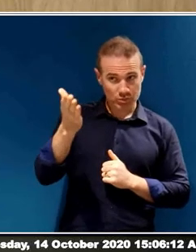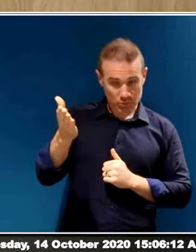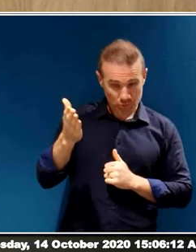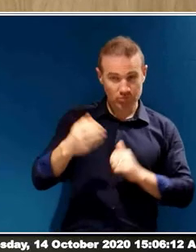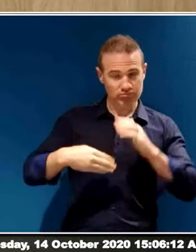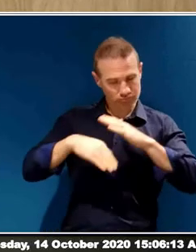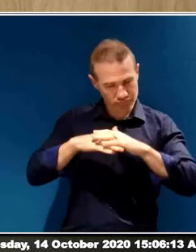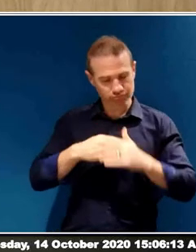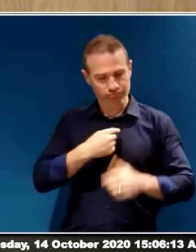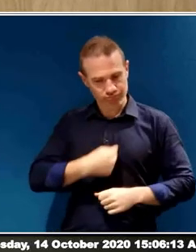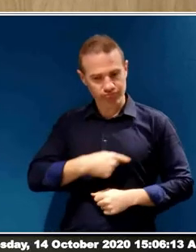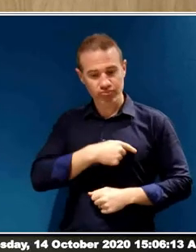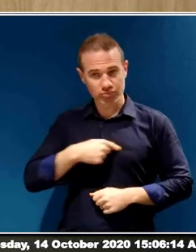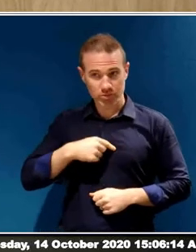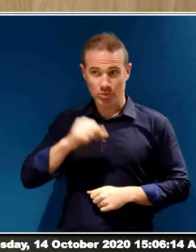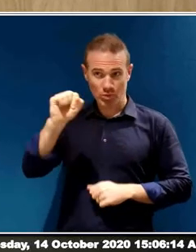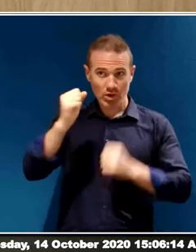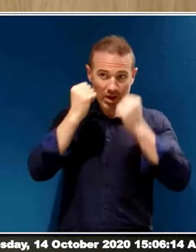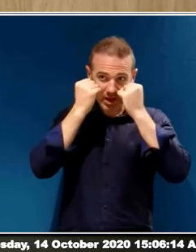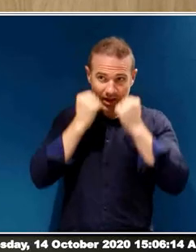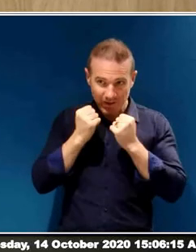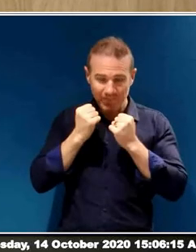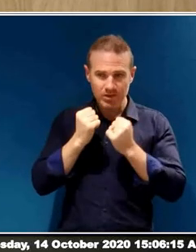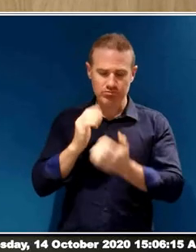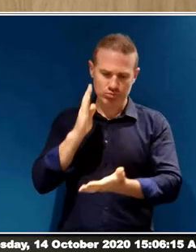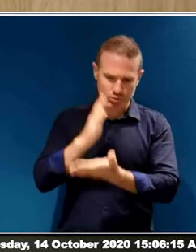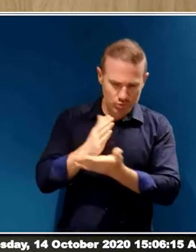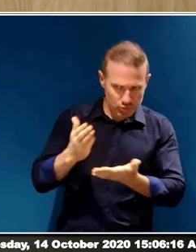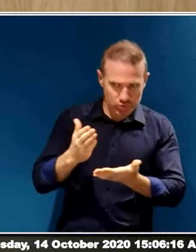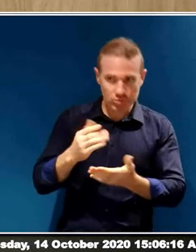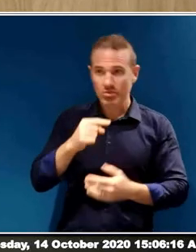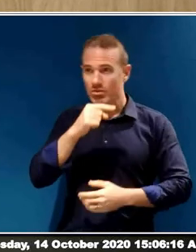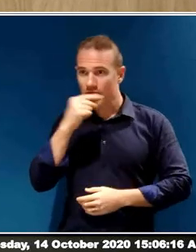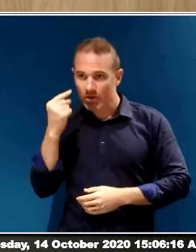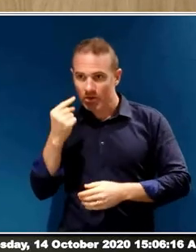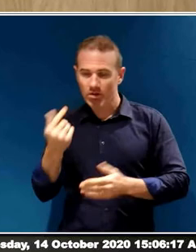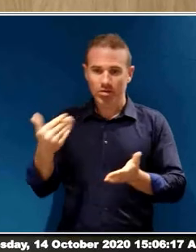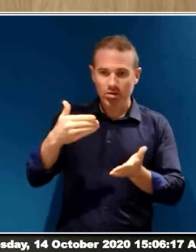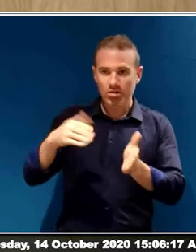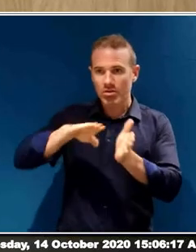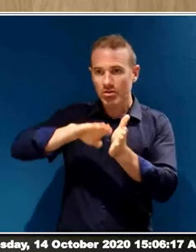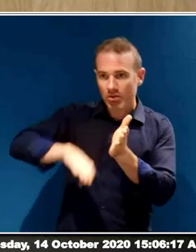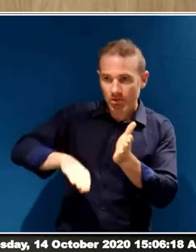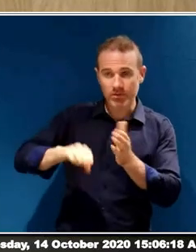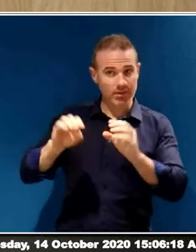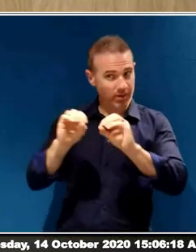shall be the truth, the whole truth and nothing but the truth? I do. Thank you, Professor Poed.